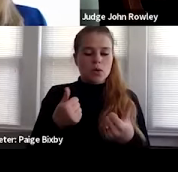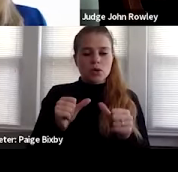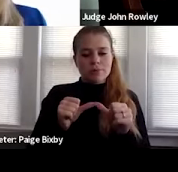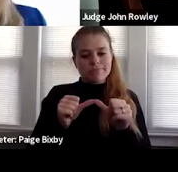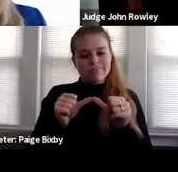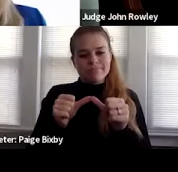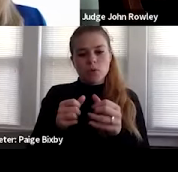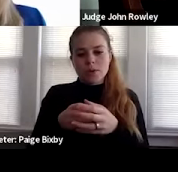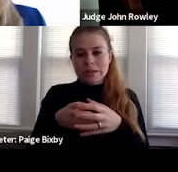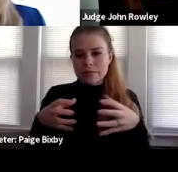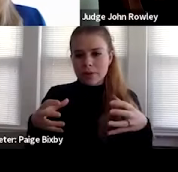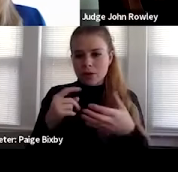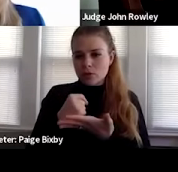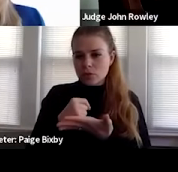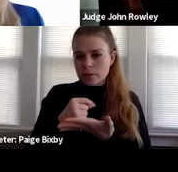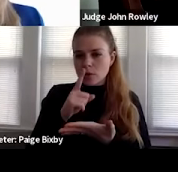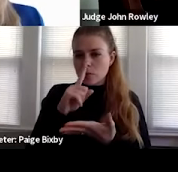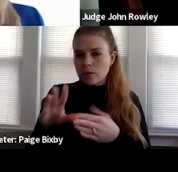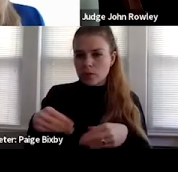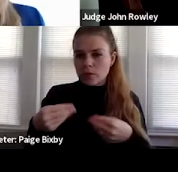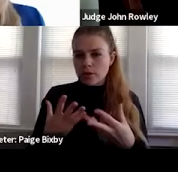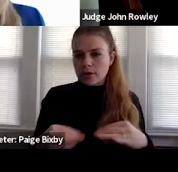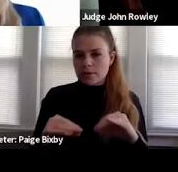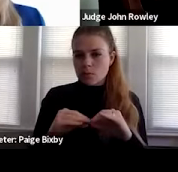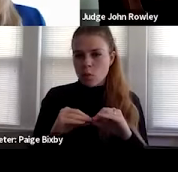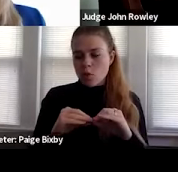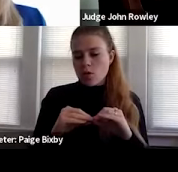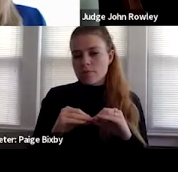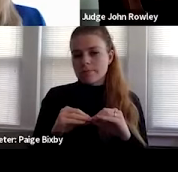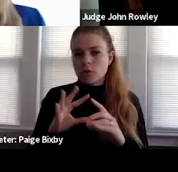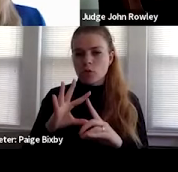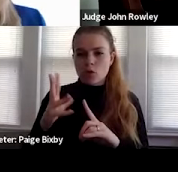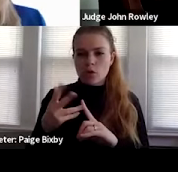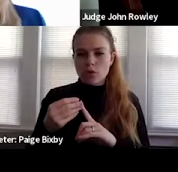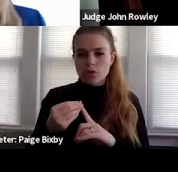that really provides more culturally attentive services